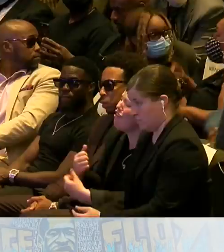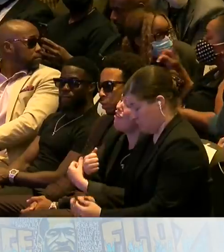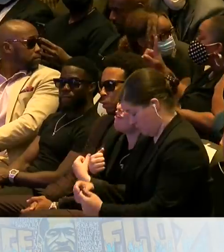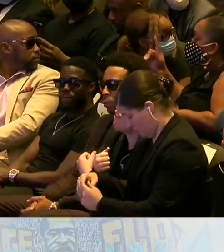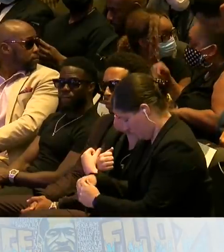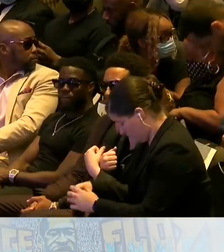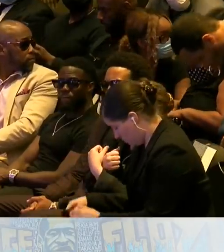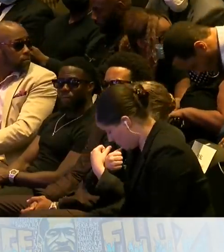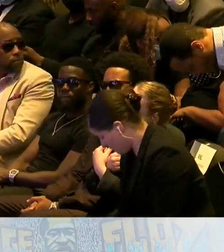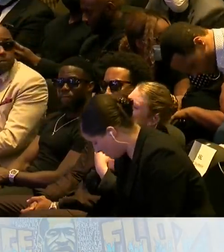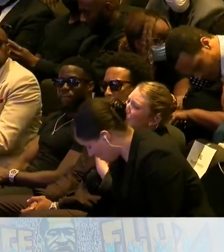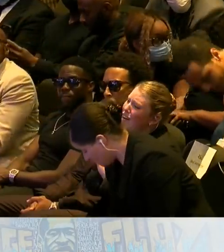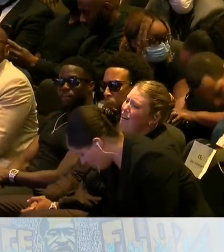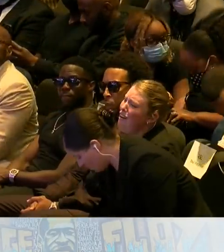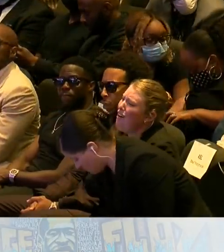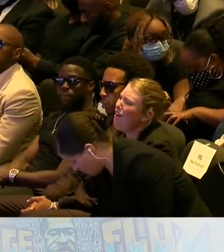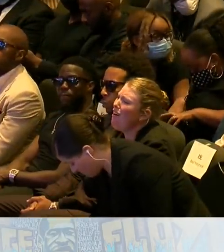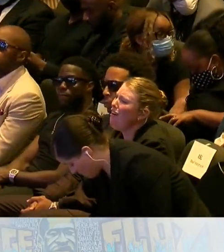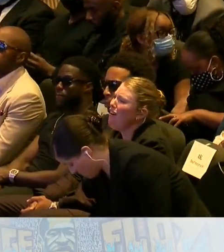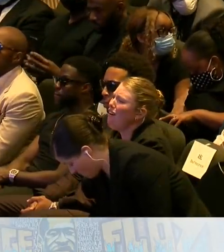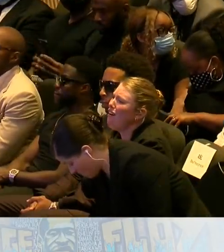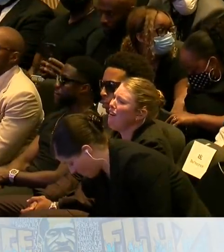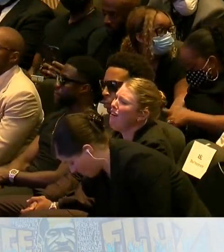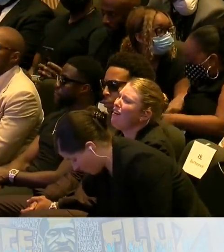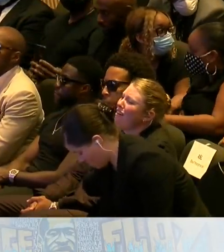HE COVERS ME WITH HIS BLOOD